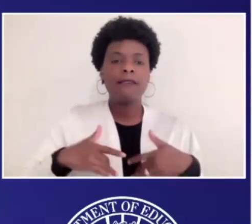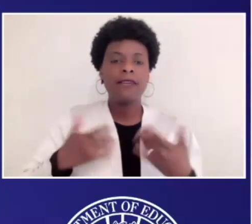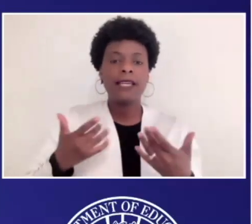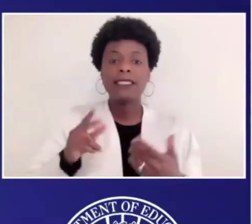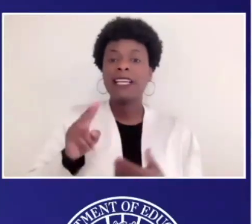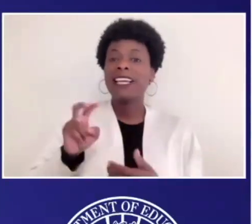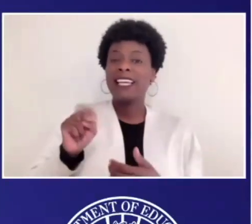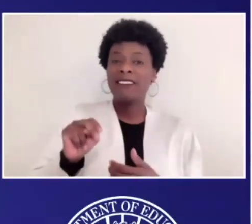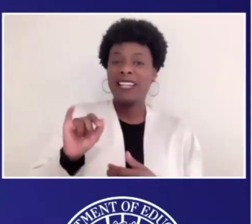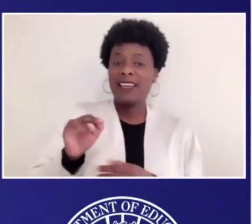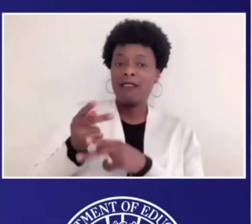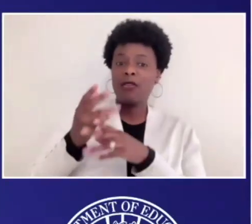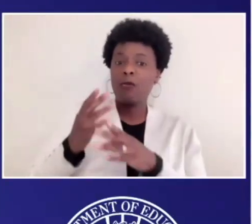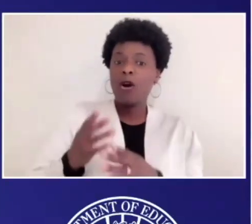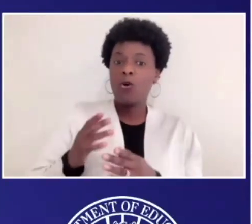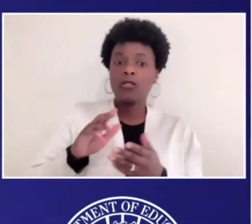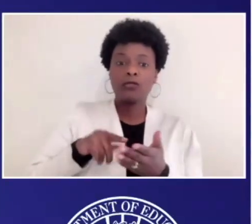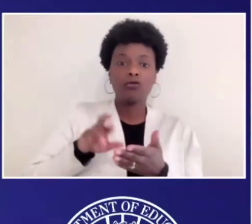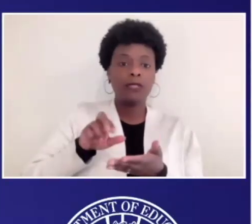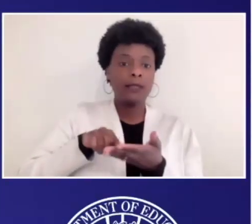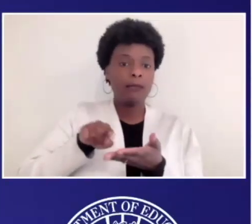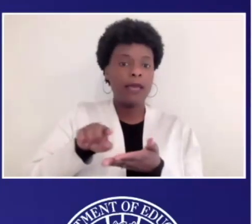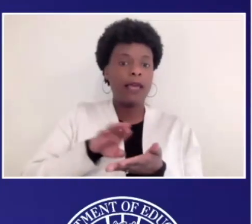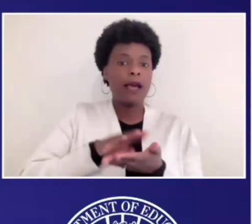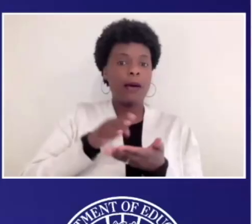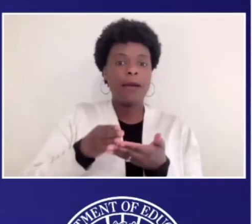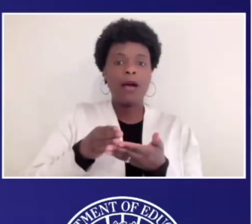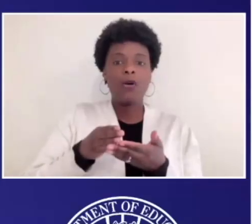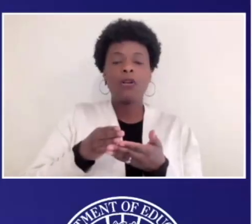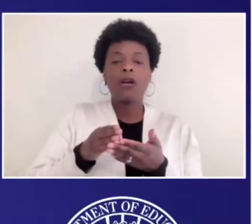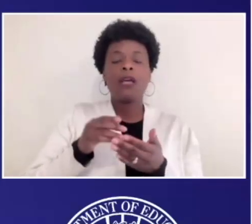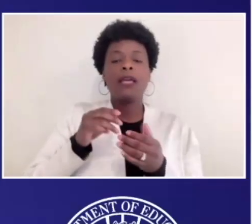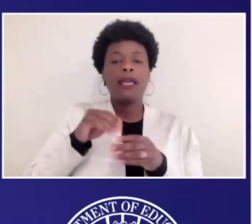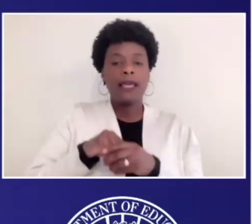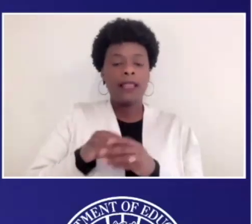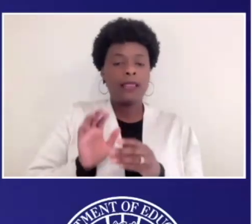plan is over the ten-year standard repayment plan. We just wanted to make sure that that is correct.